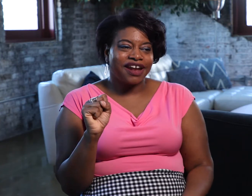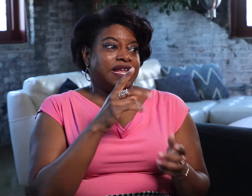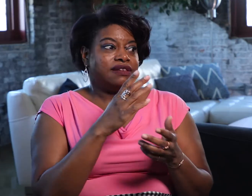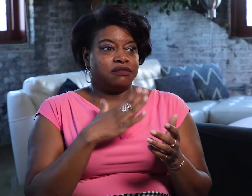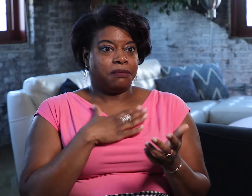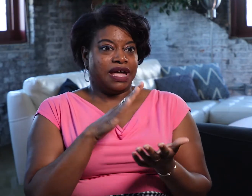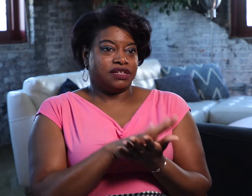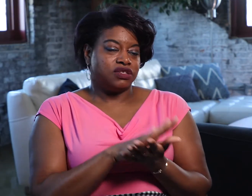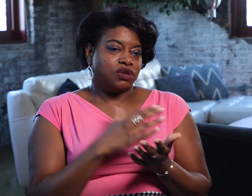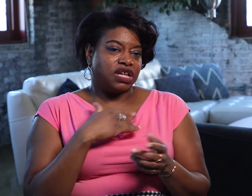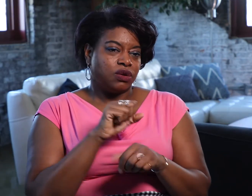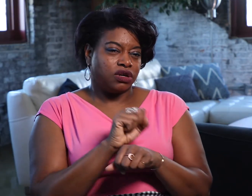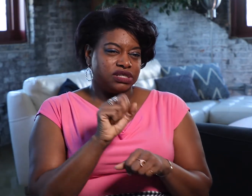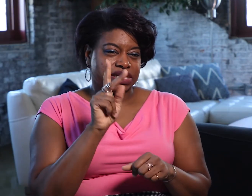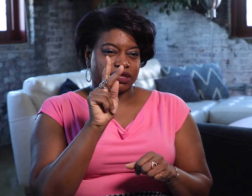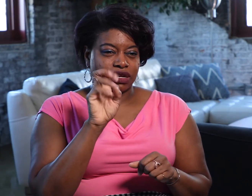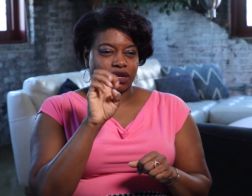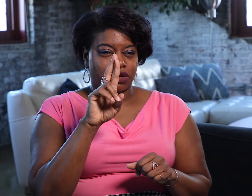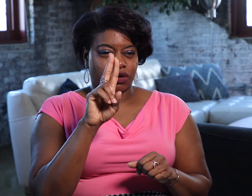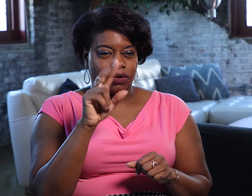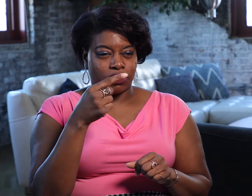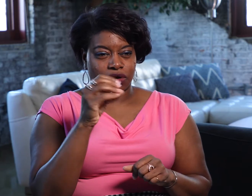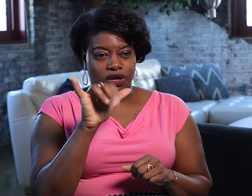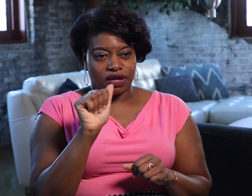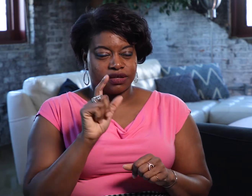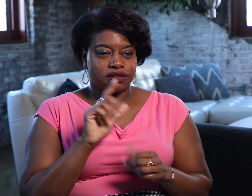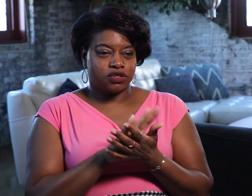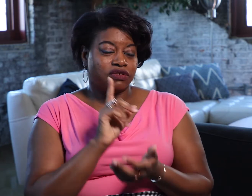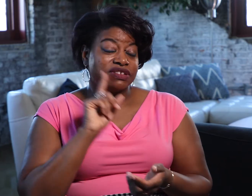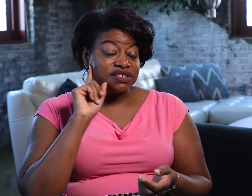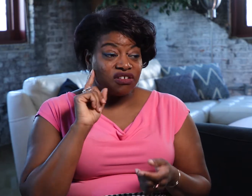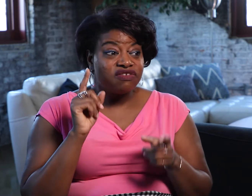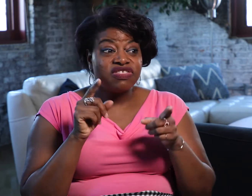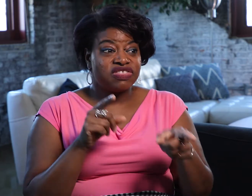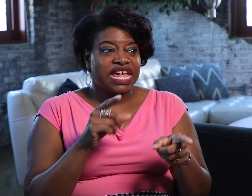led me to work at Kerugoya School for the Deaf, and at that time, the school was looking